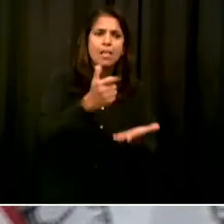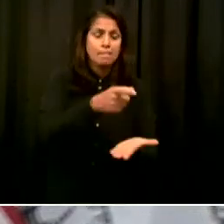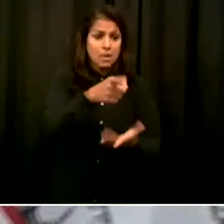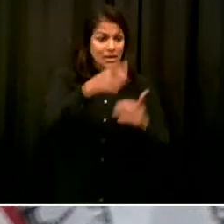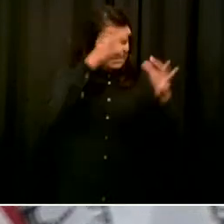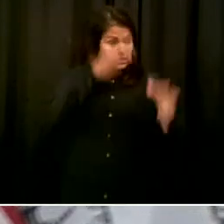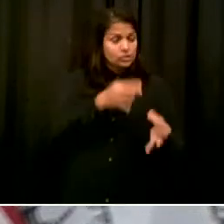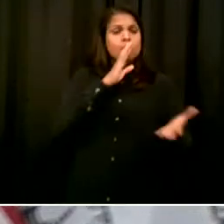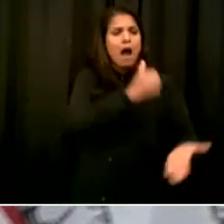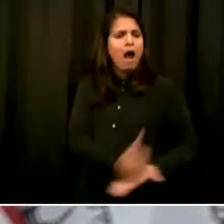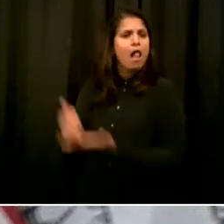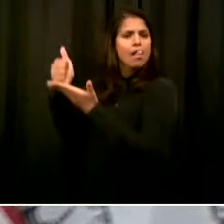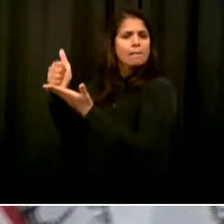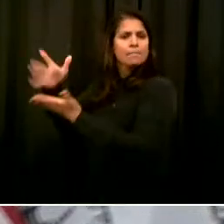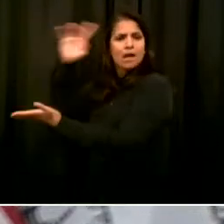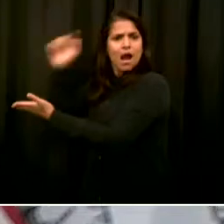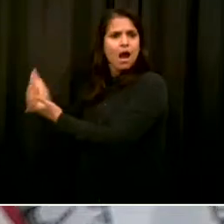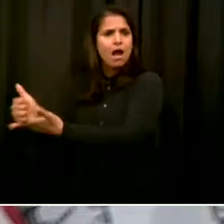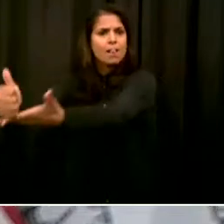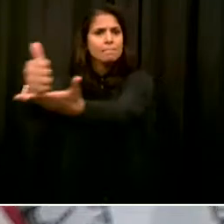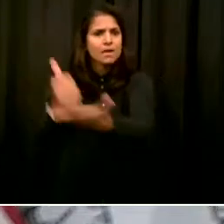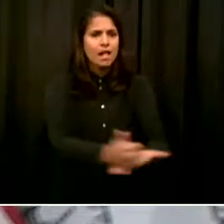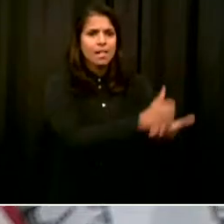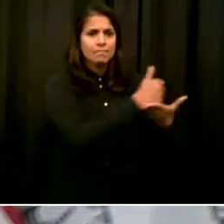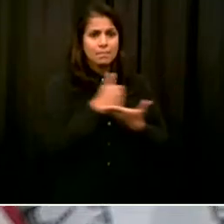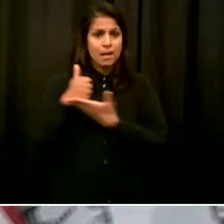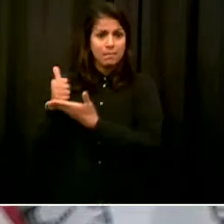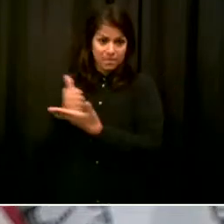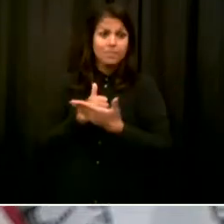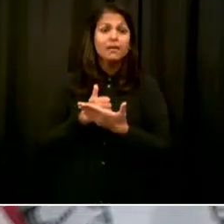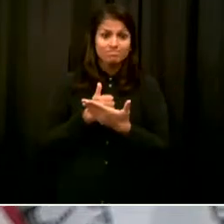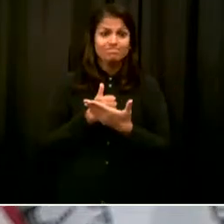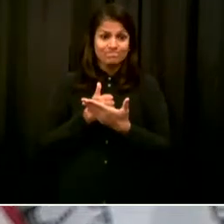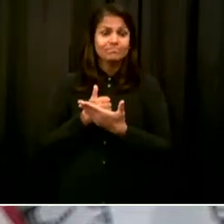BIG IMPACT ON ALL OF US. SO, STEP BY STEP WE WILL MOVVE